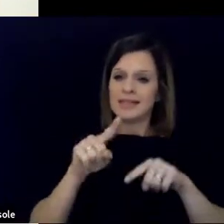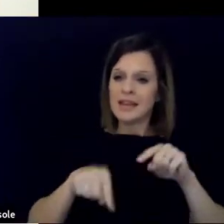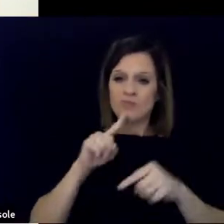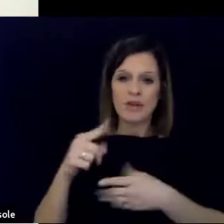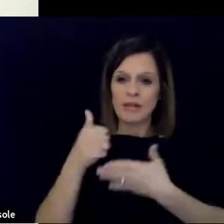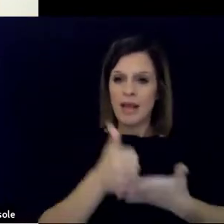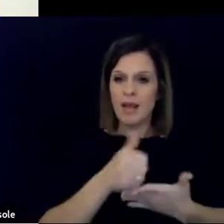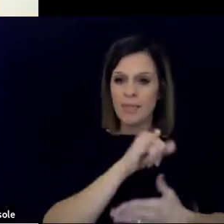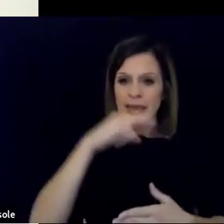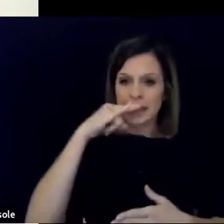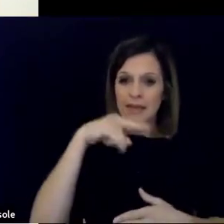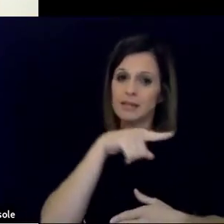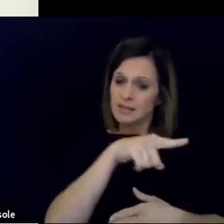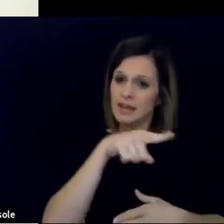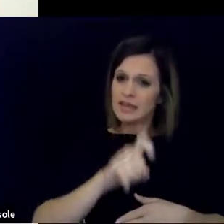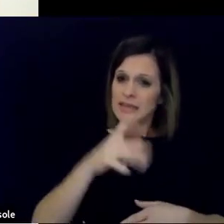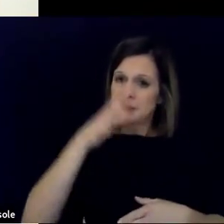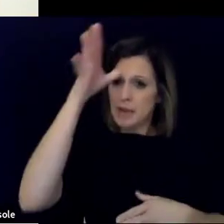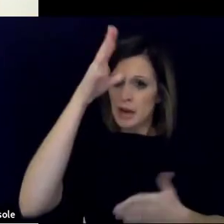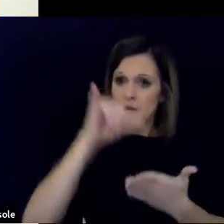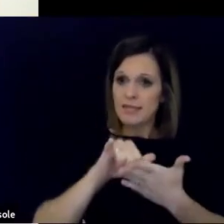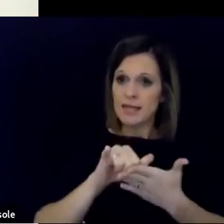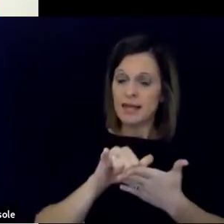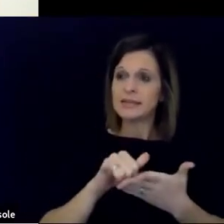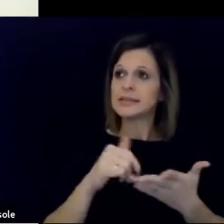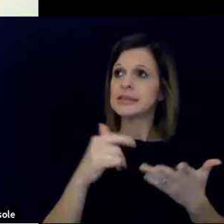They need a parent who is there,